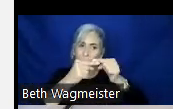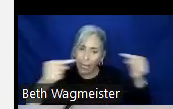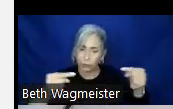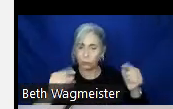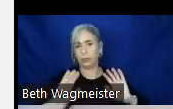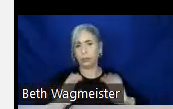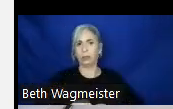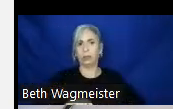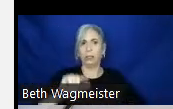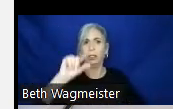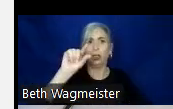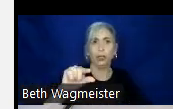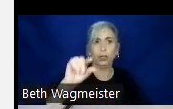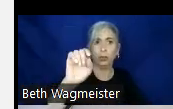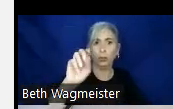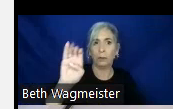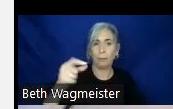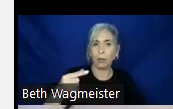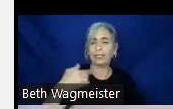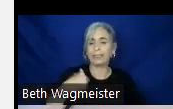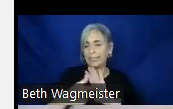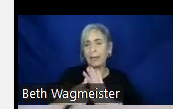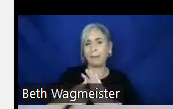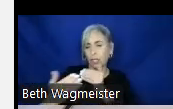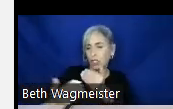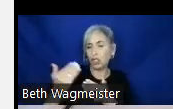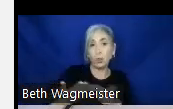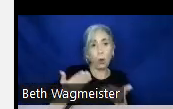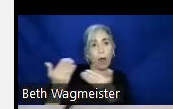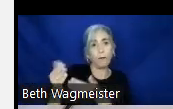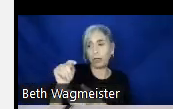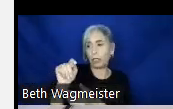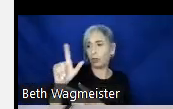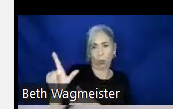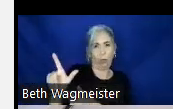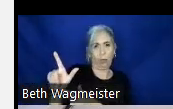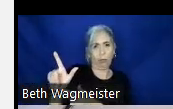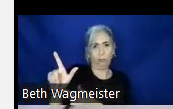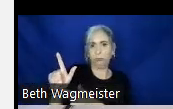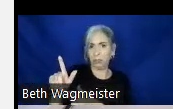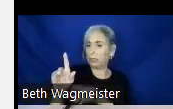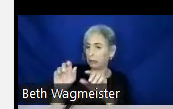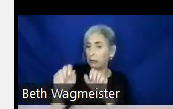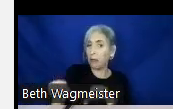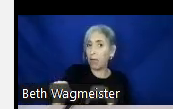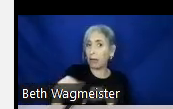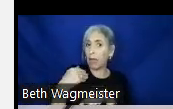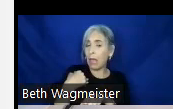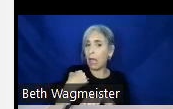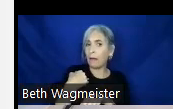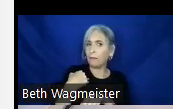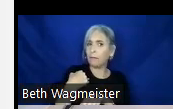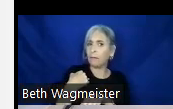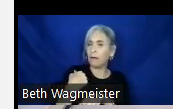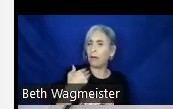Gutenberg is an example of a new authoring tool. It can have these things built in. It is cool.